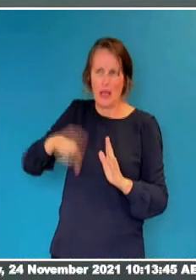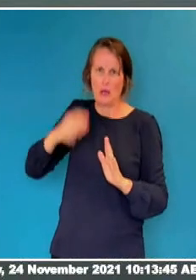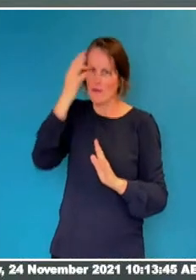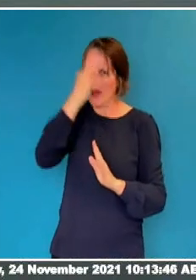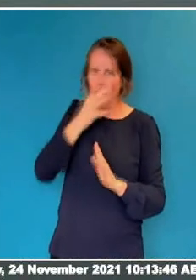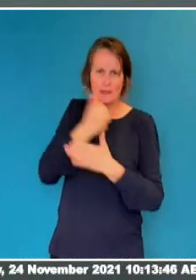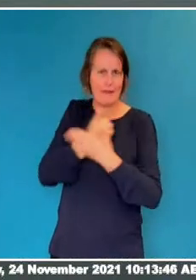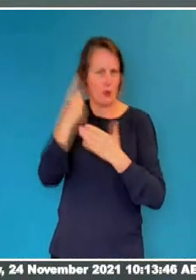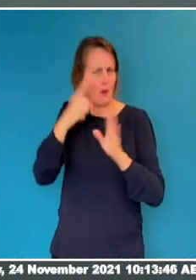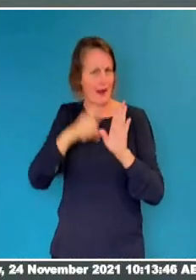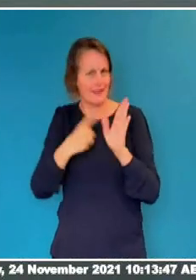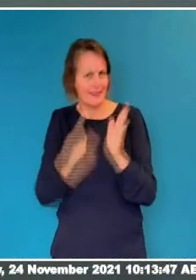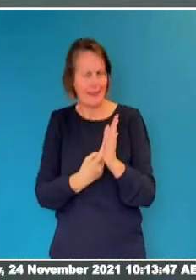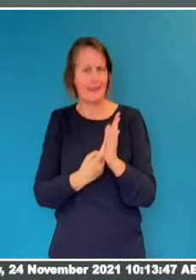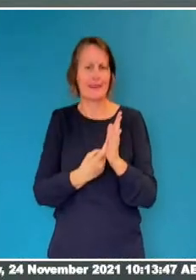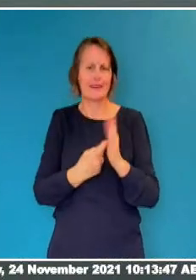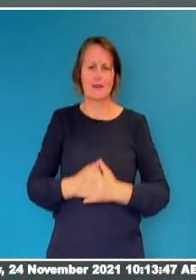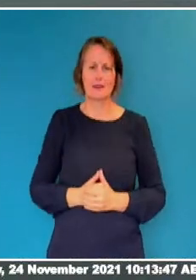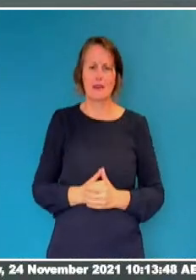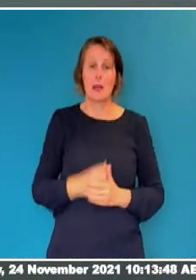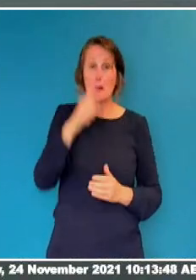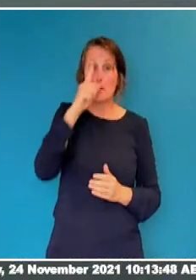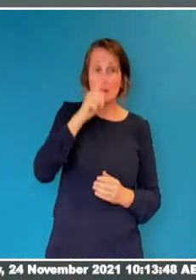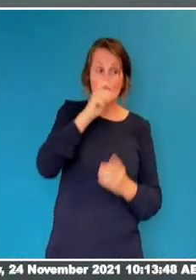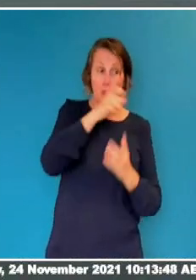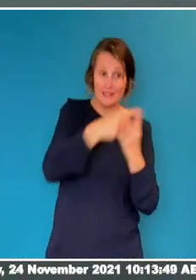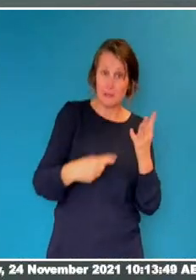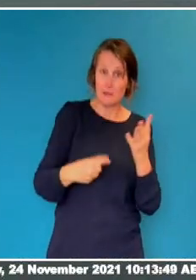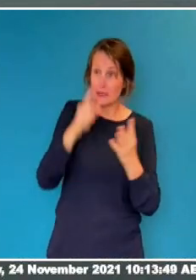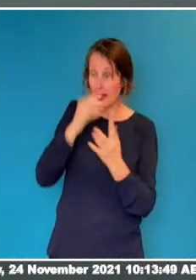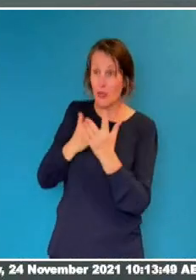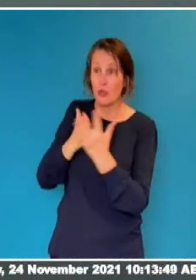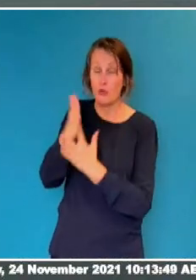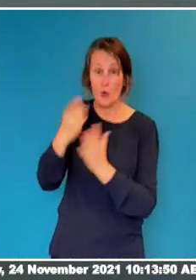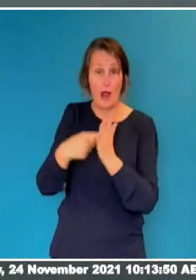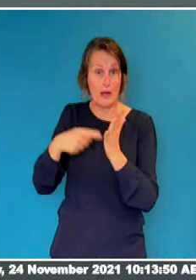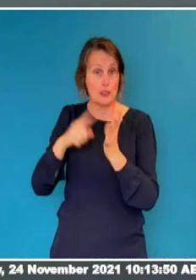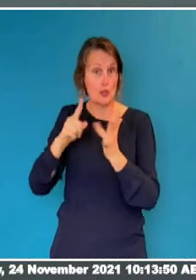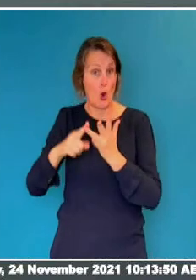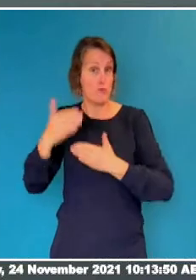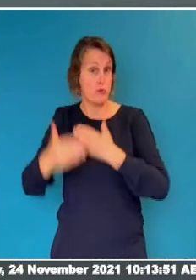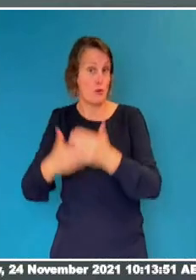Many people with disabilities would go through that process, but not every employee